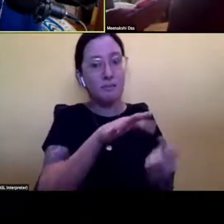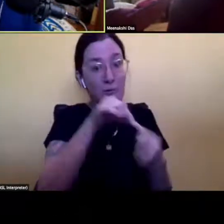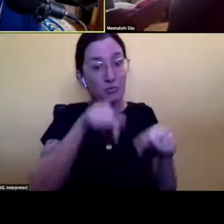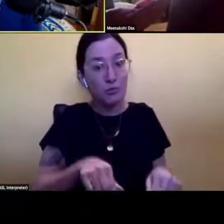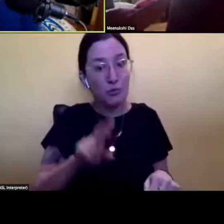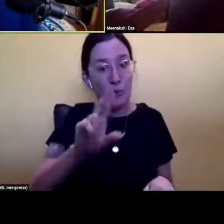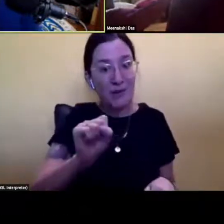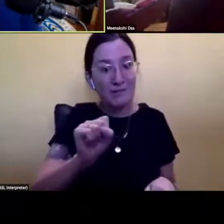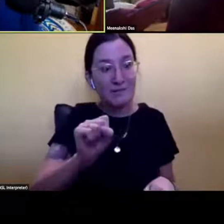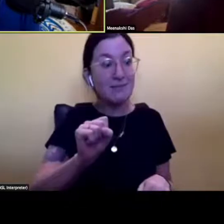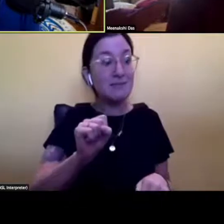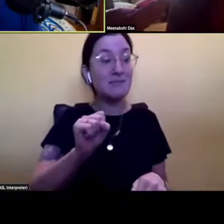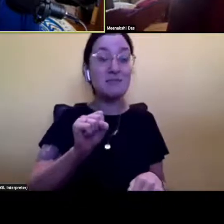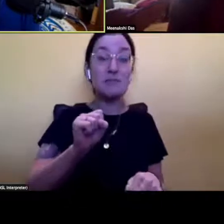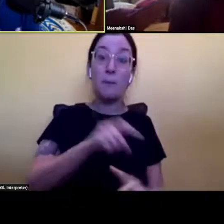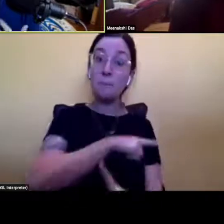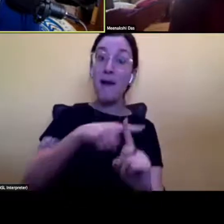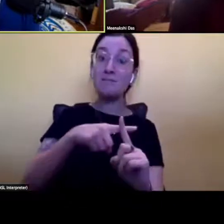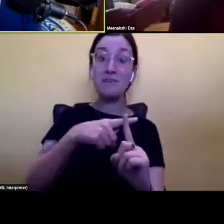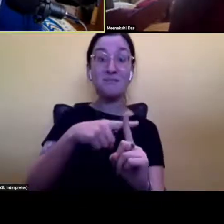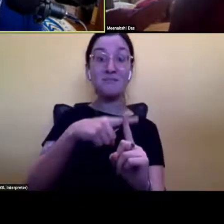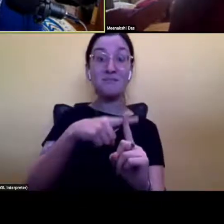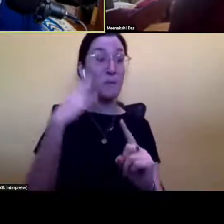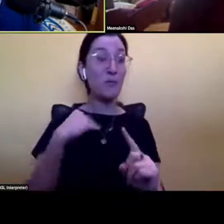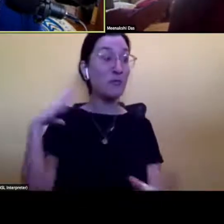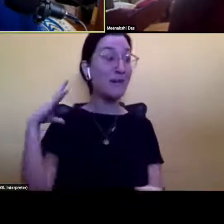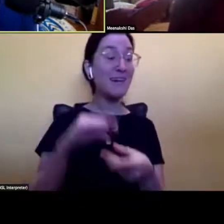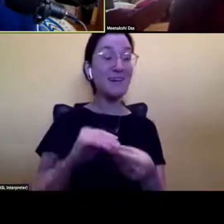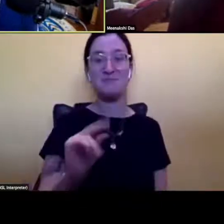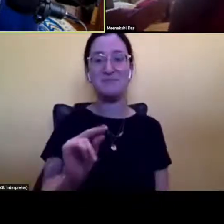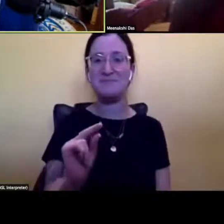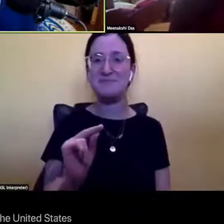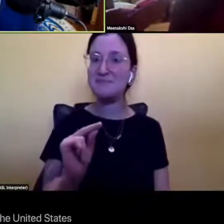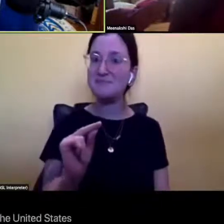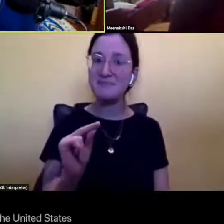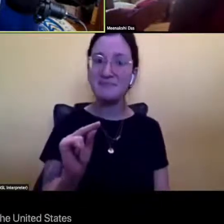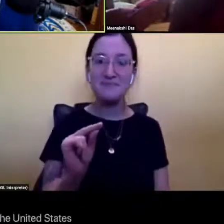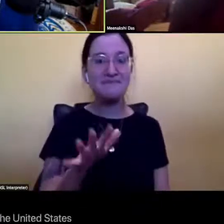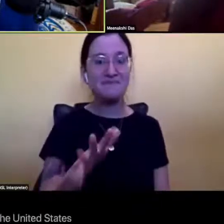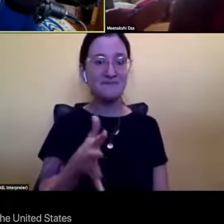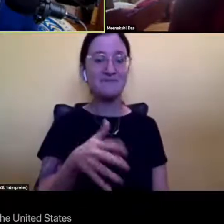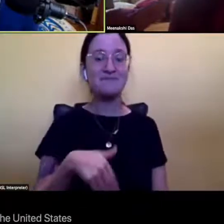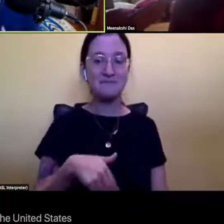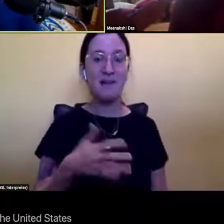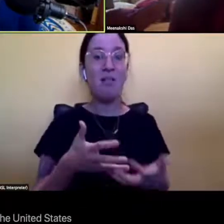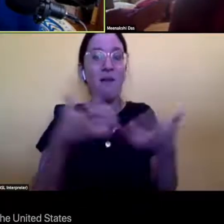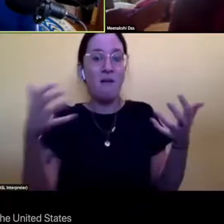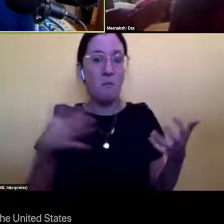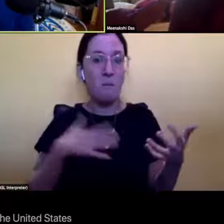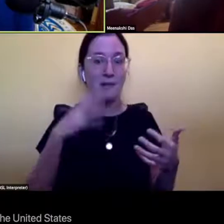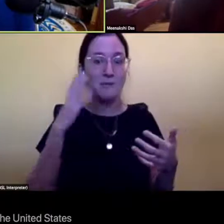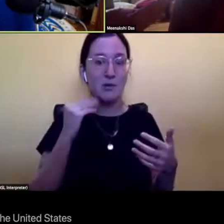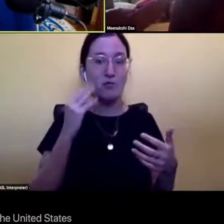most positive, a lot of my experiences there were very, they were dismissed and